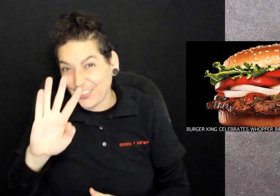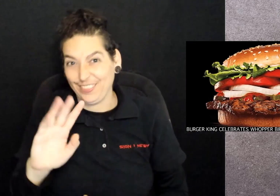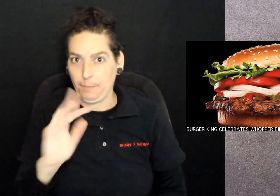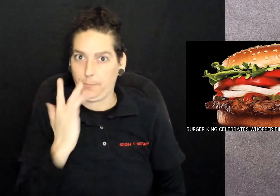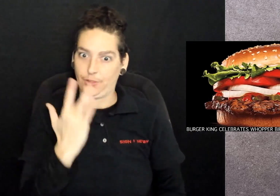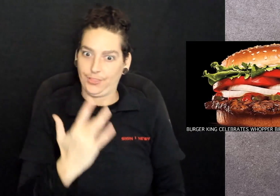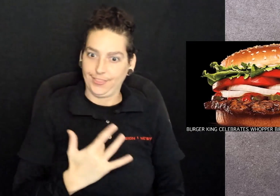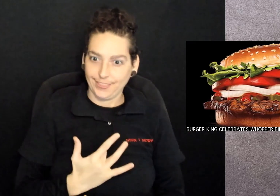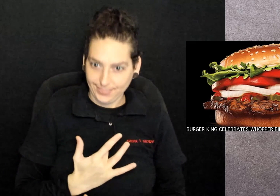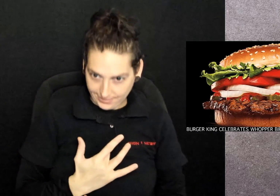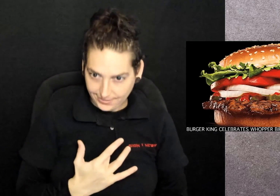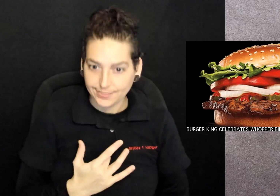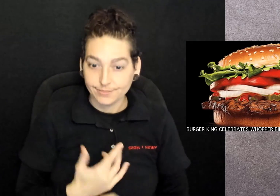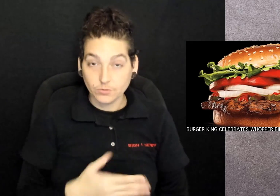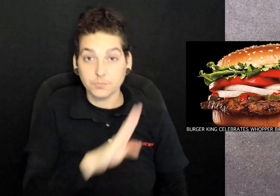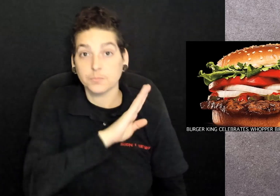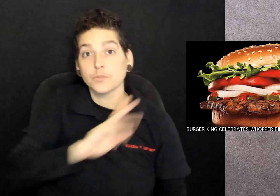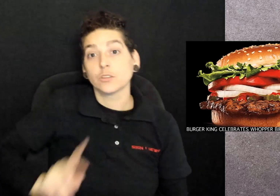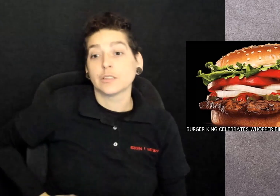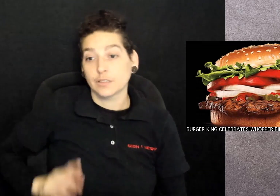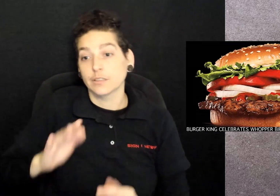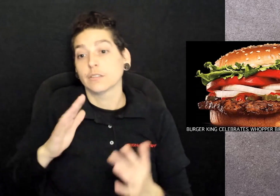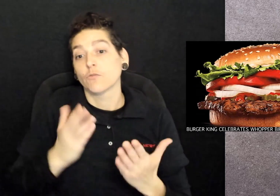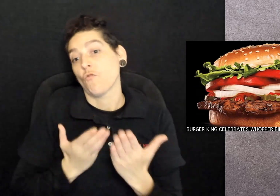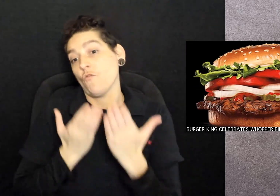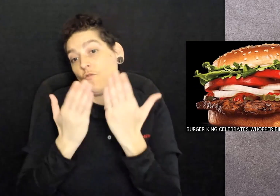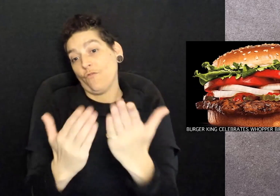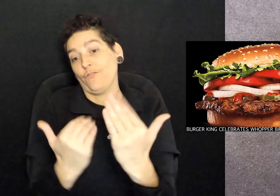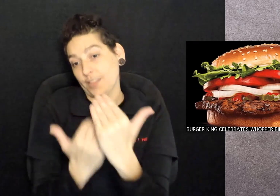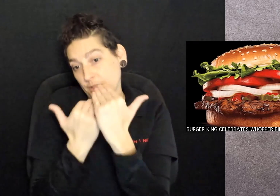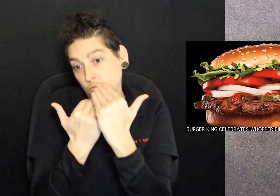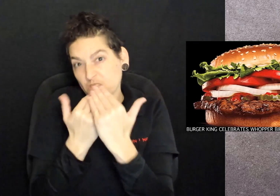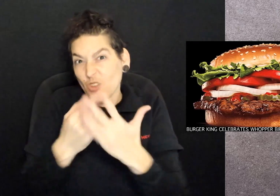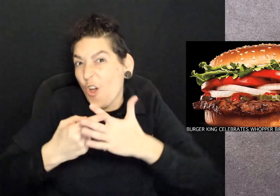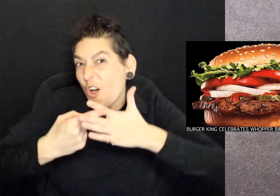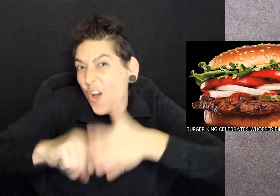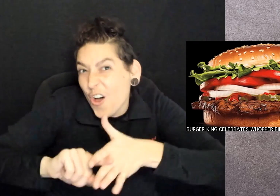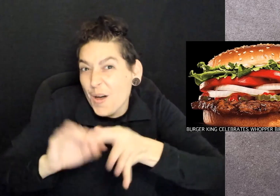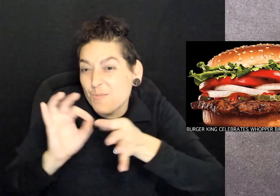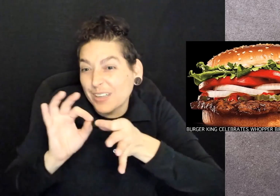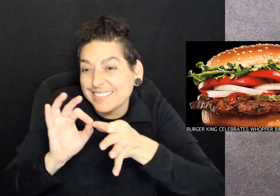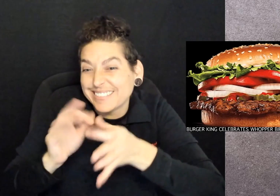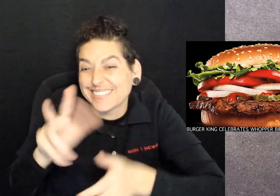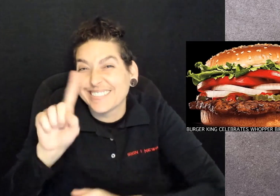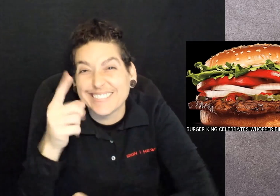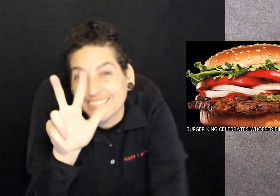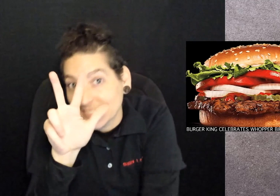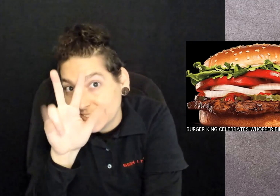the sandwiches's 64th birthday Burger King is offering the sandwich for its original